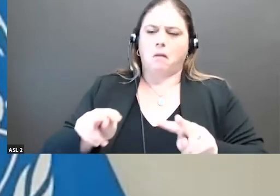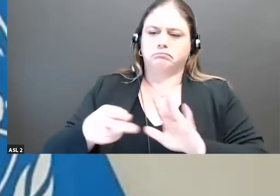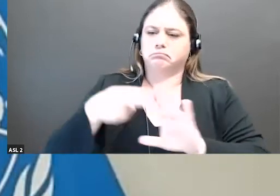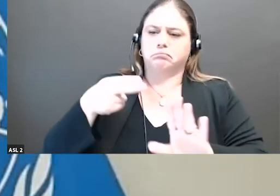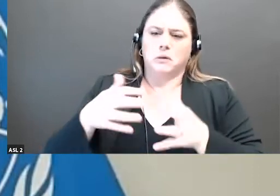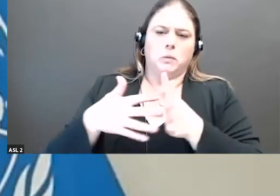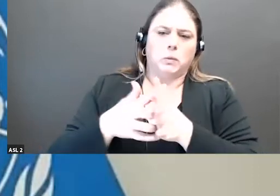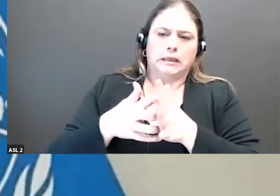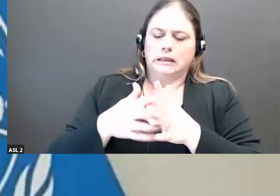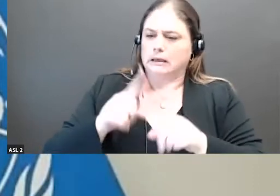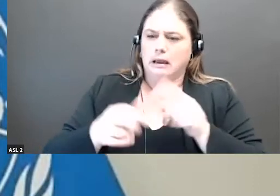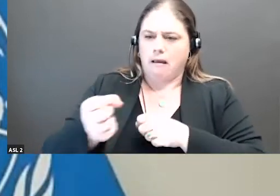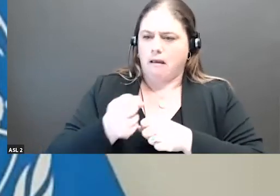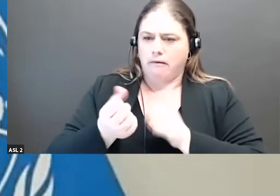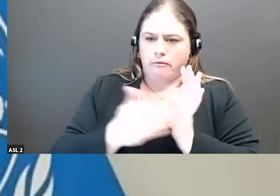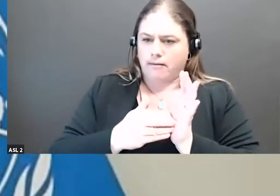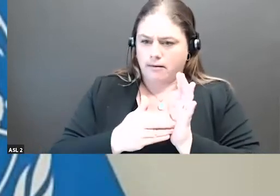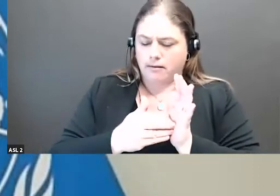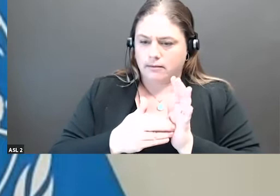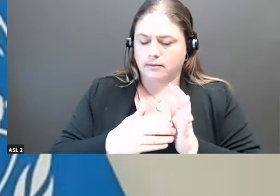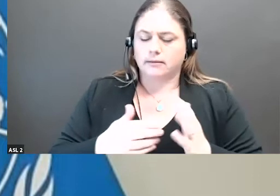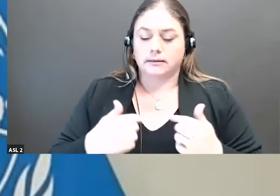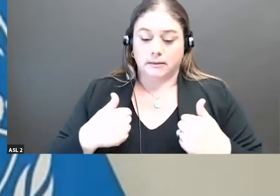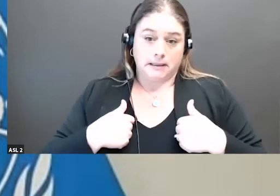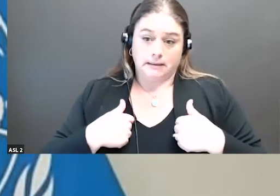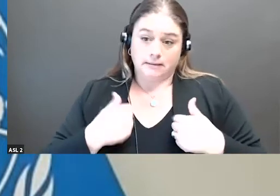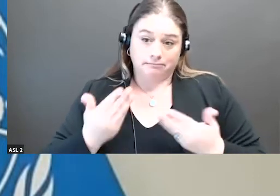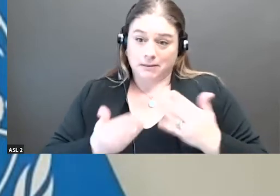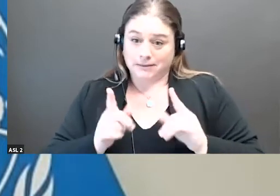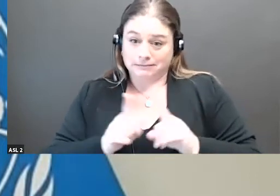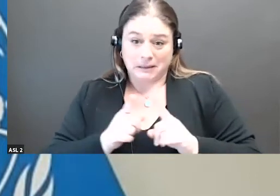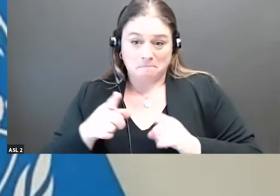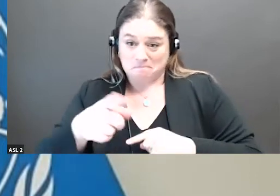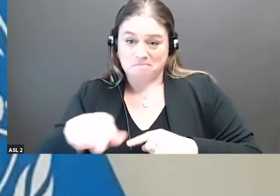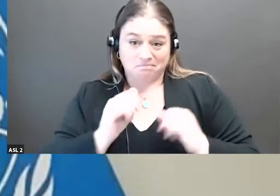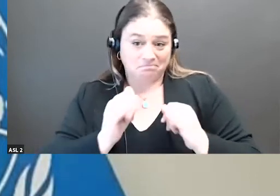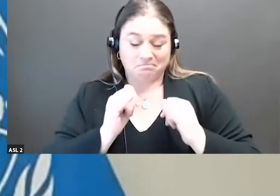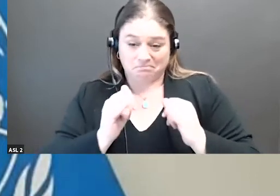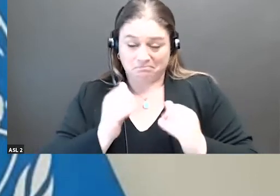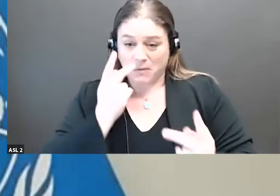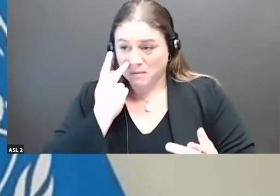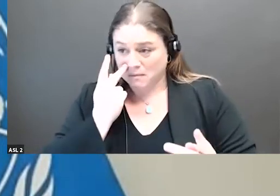So, I was inevitably, like many of you, witness to many individual tragedies as people who had